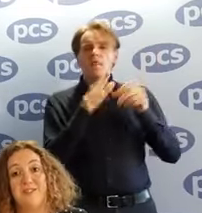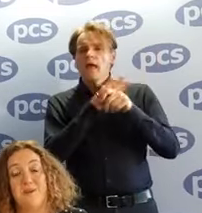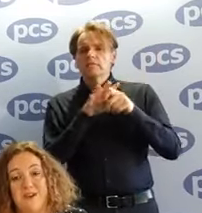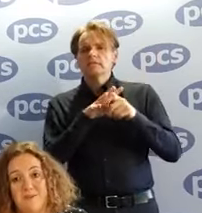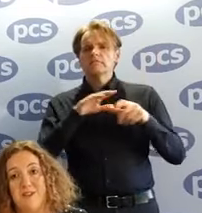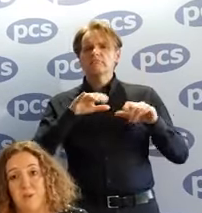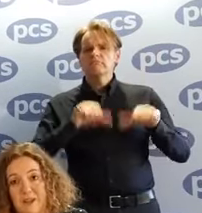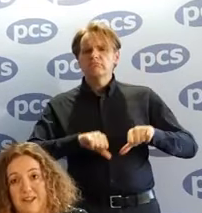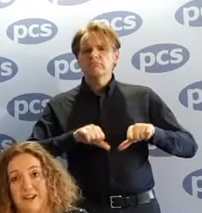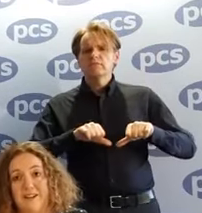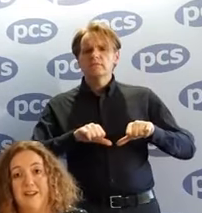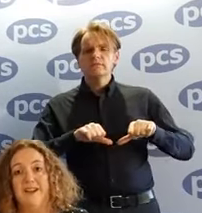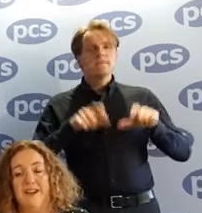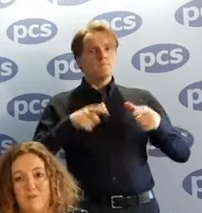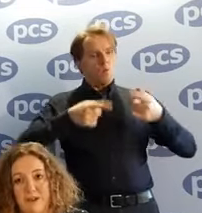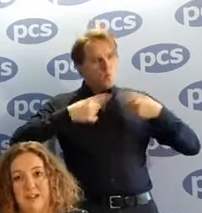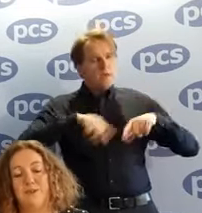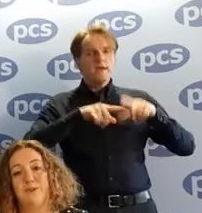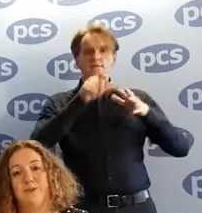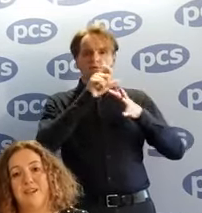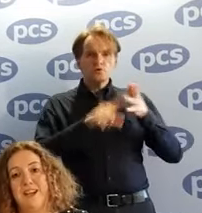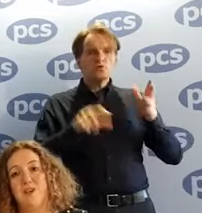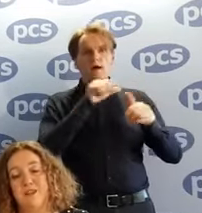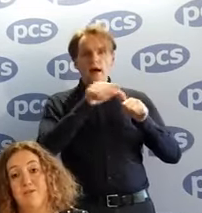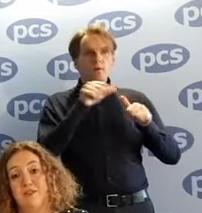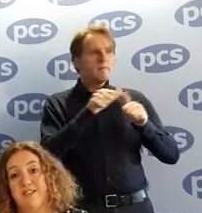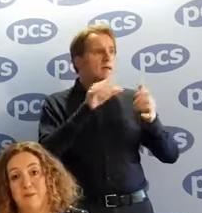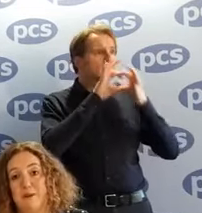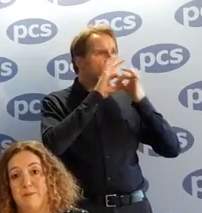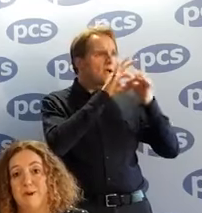have to do everything we can at every level to engage with every single member